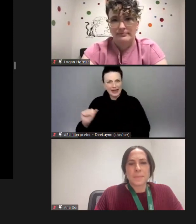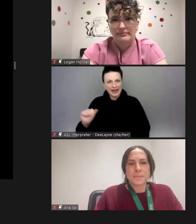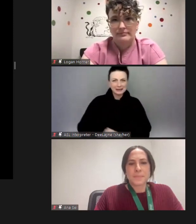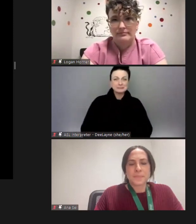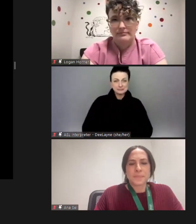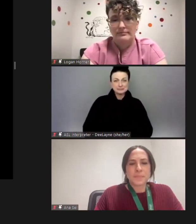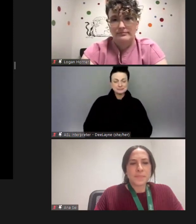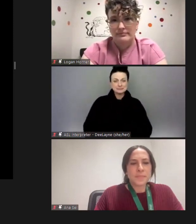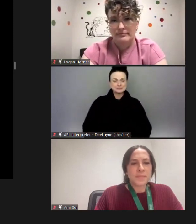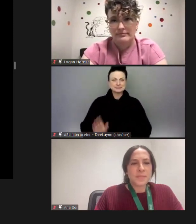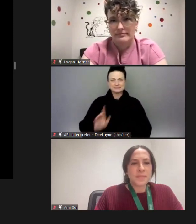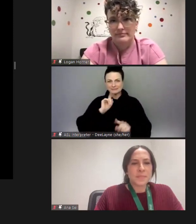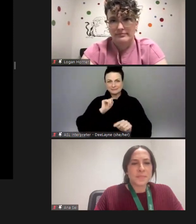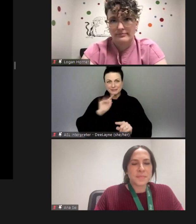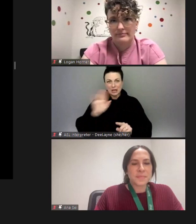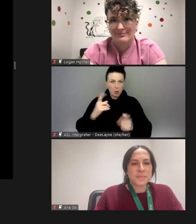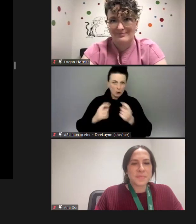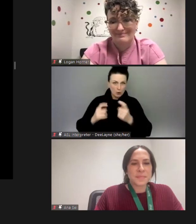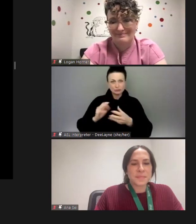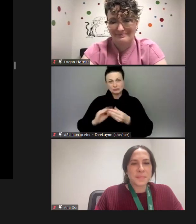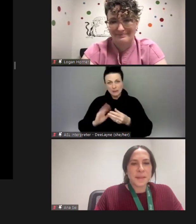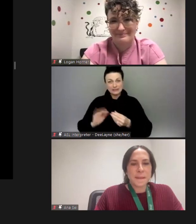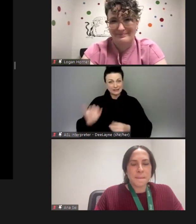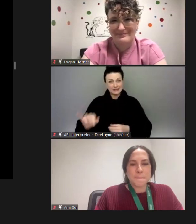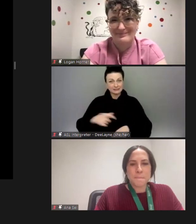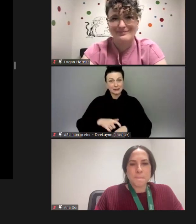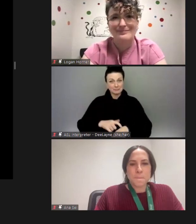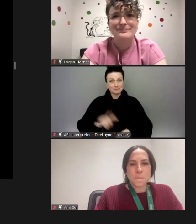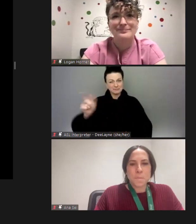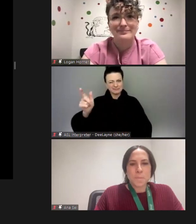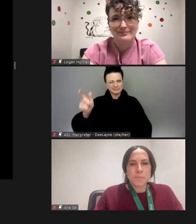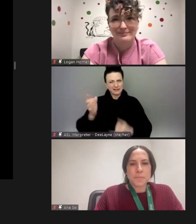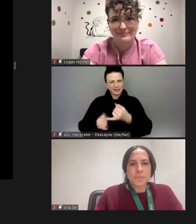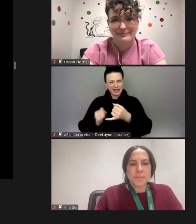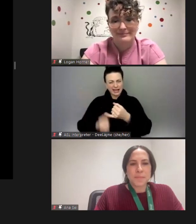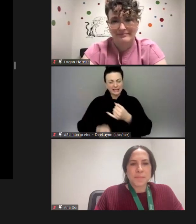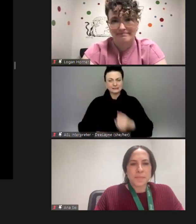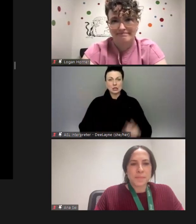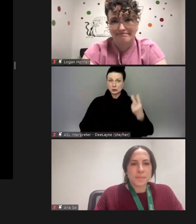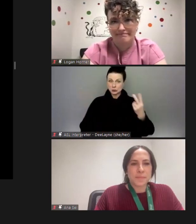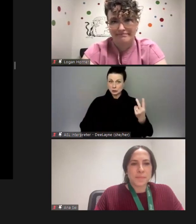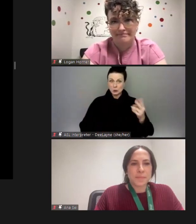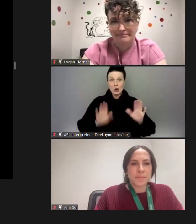questions or comments at that point so